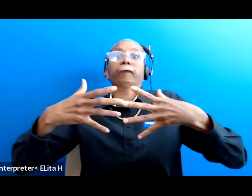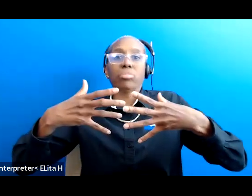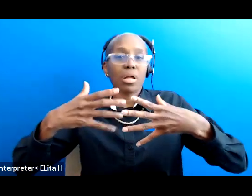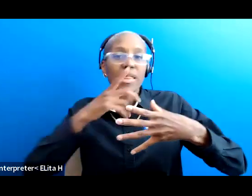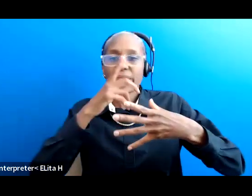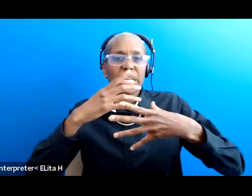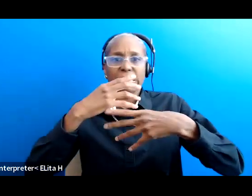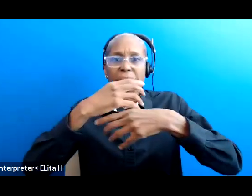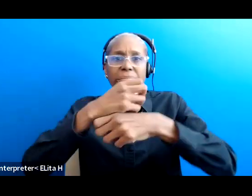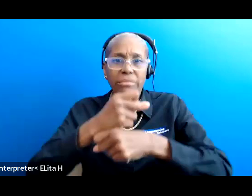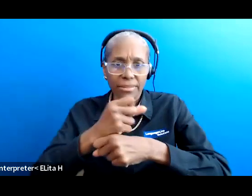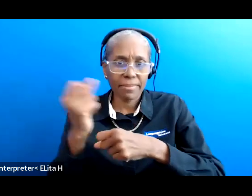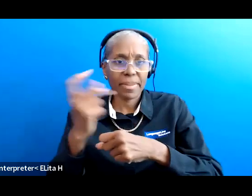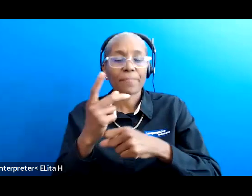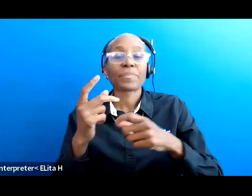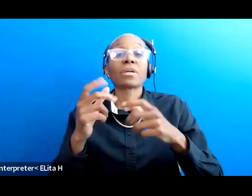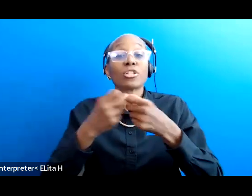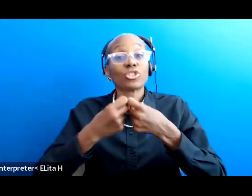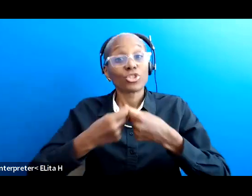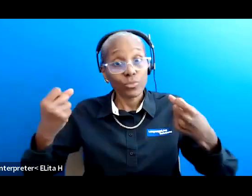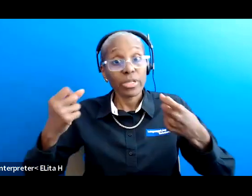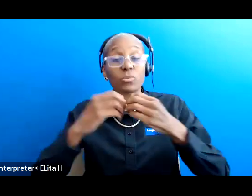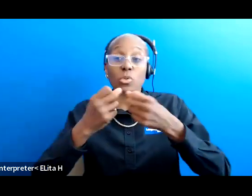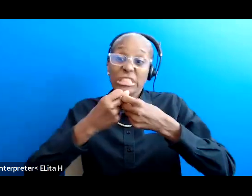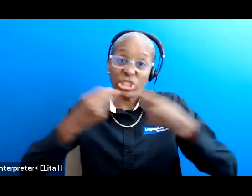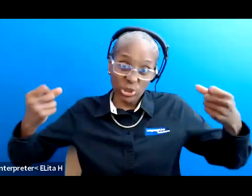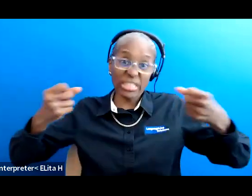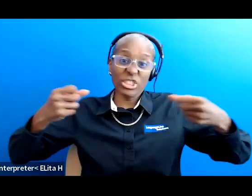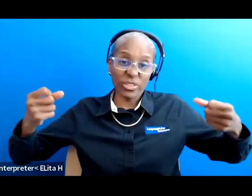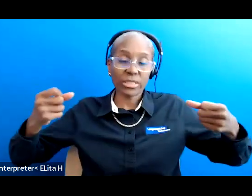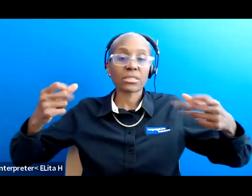And the more that bowel is stretched that significantly, the less it contracts back down.